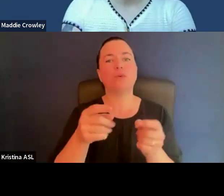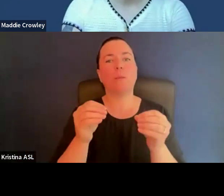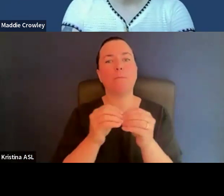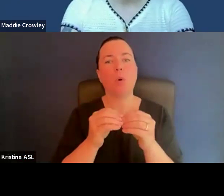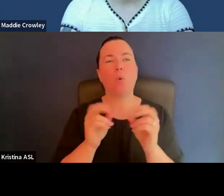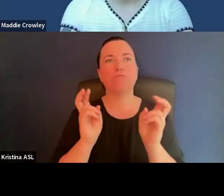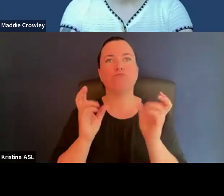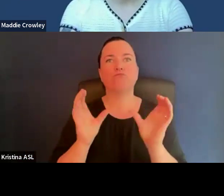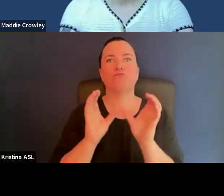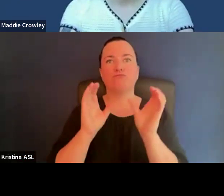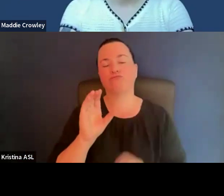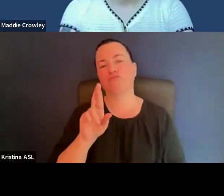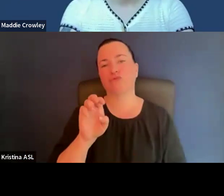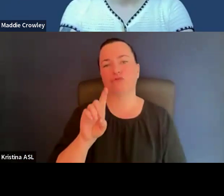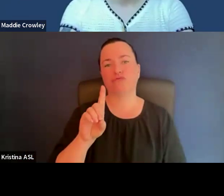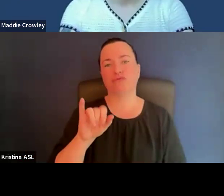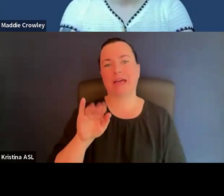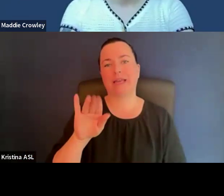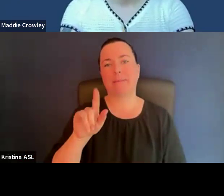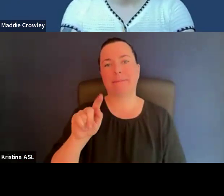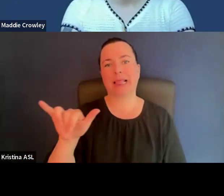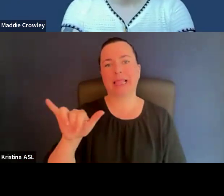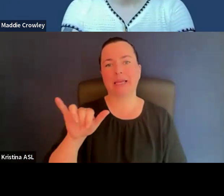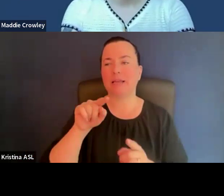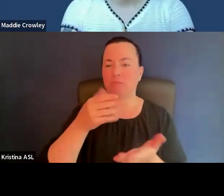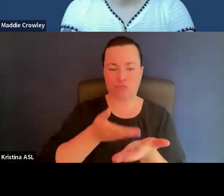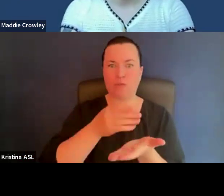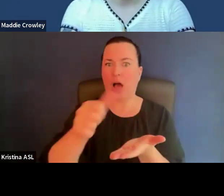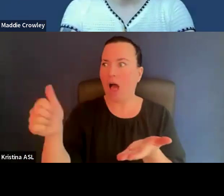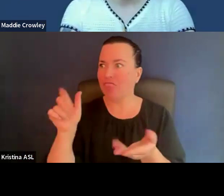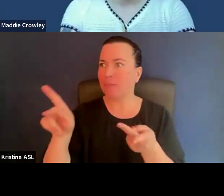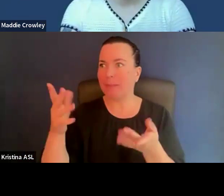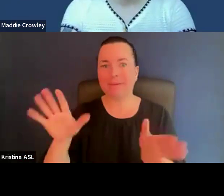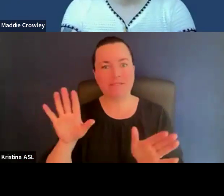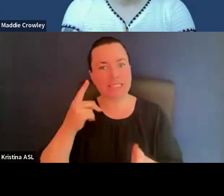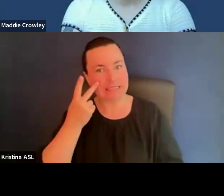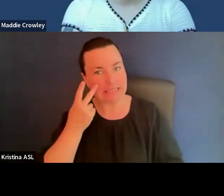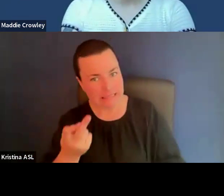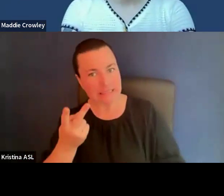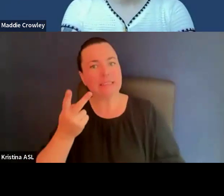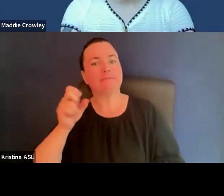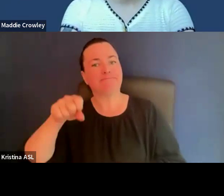and recognized exactly what you are saying, and it also gives you the confidence to know,